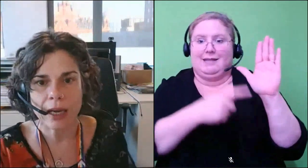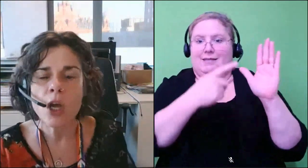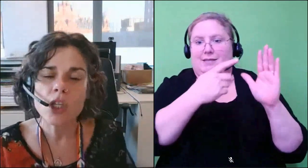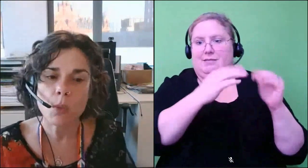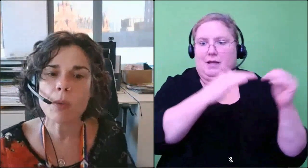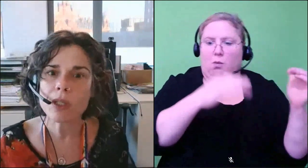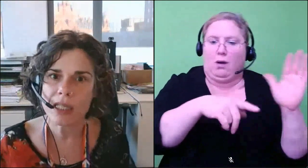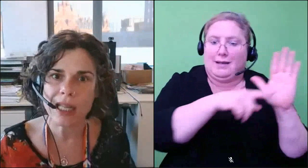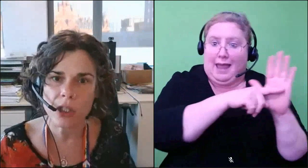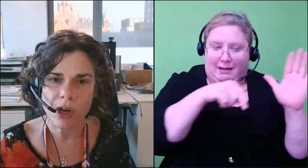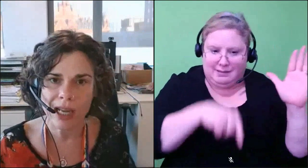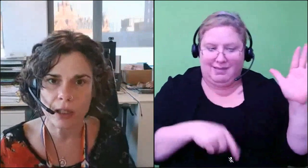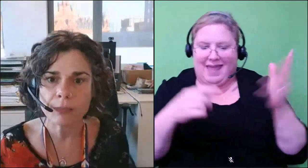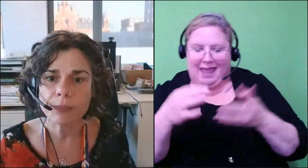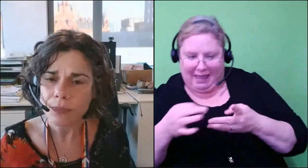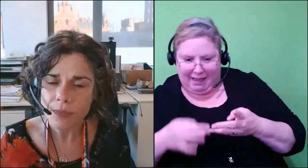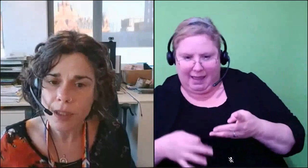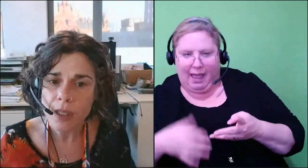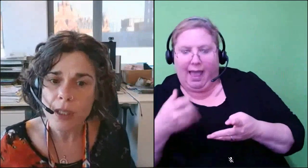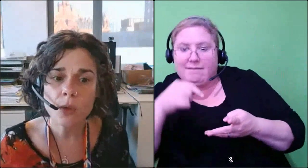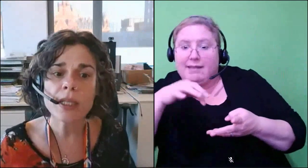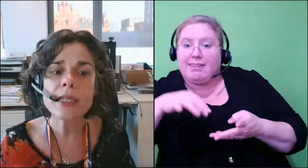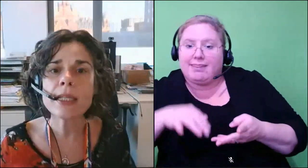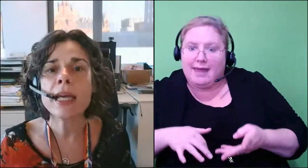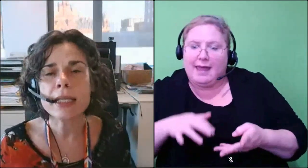So we want to see that strengthened.